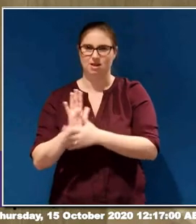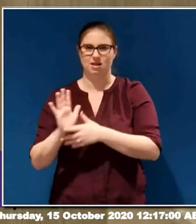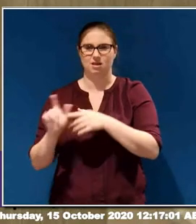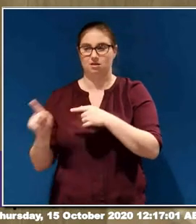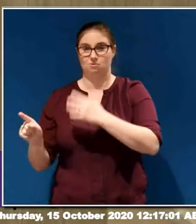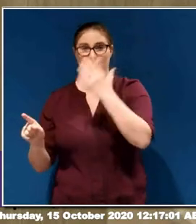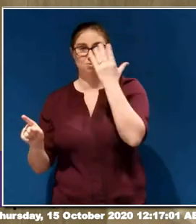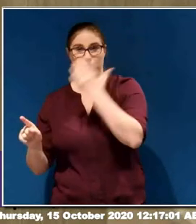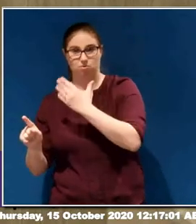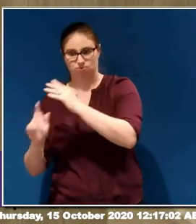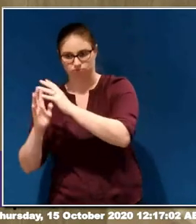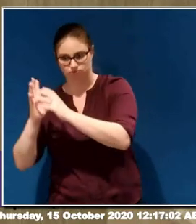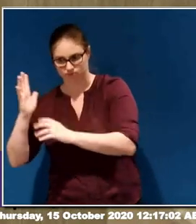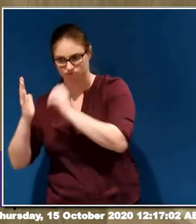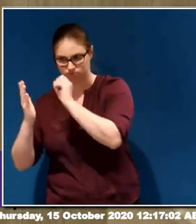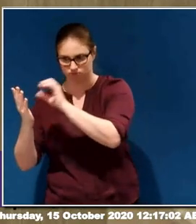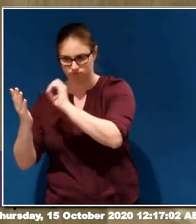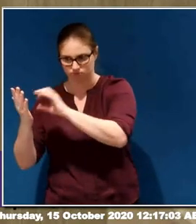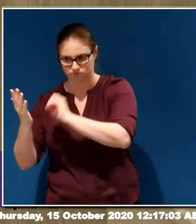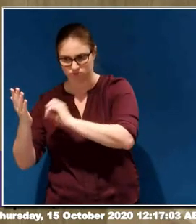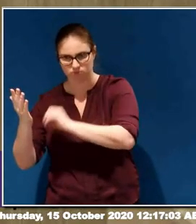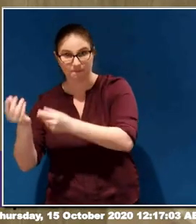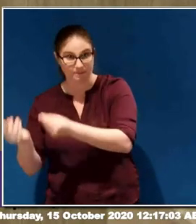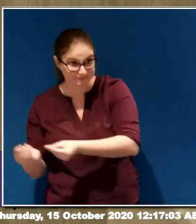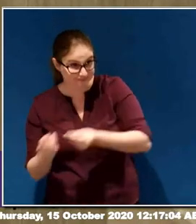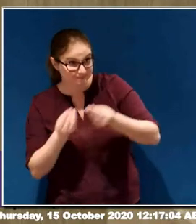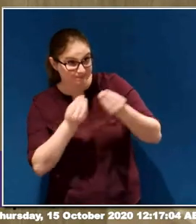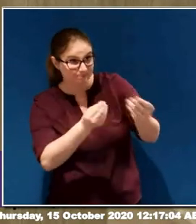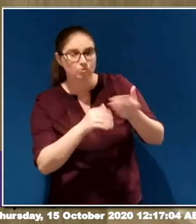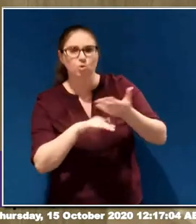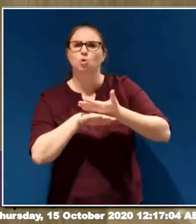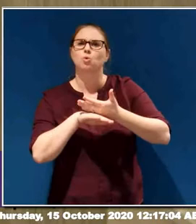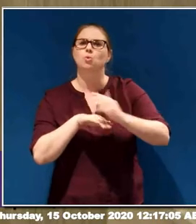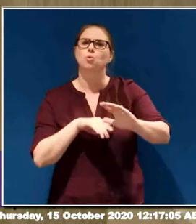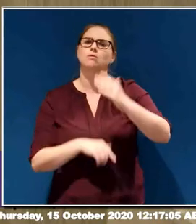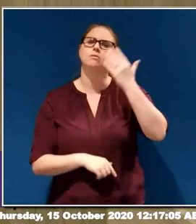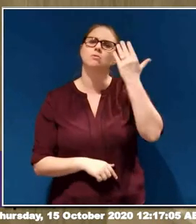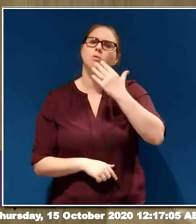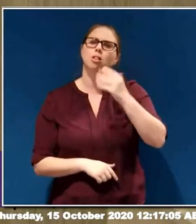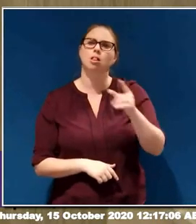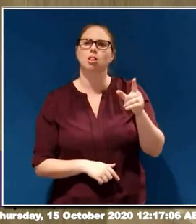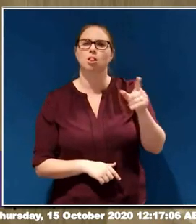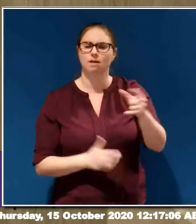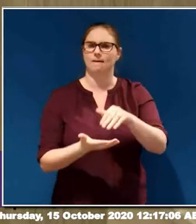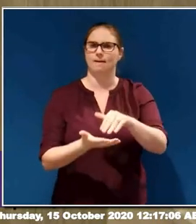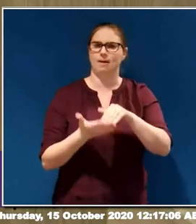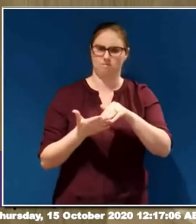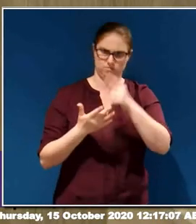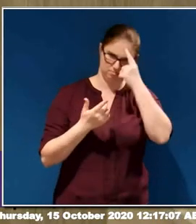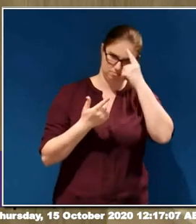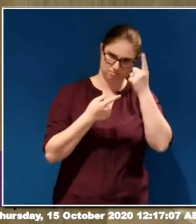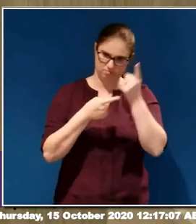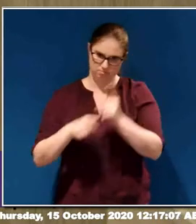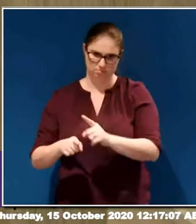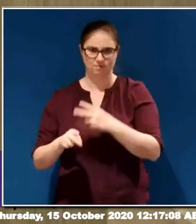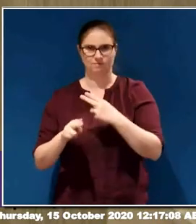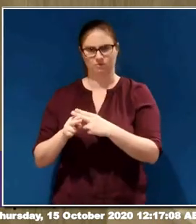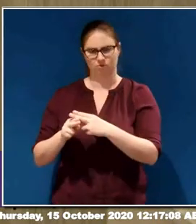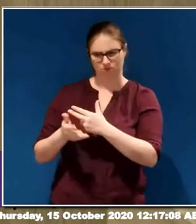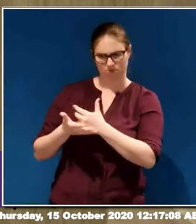helpful to the receiving school to assist them to get support in place as quickly as possible.